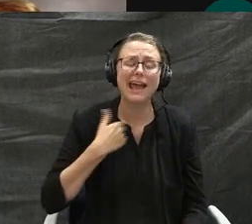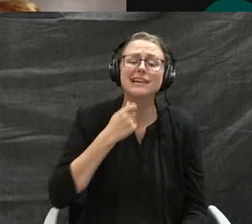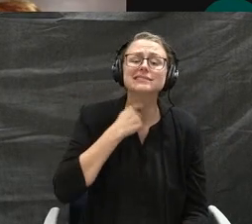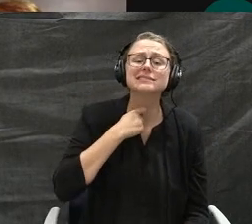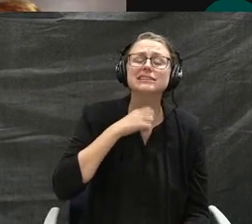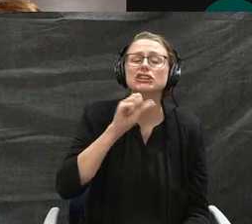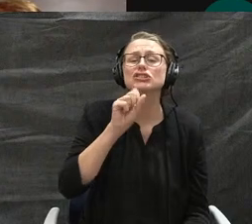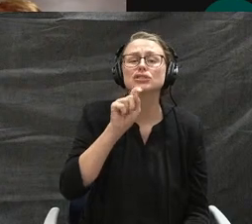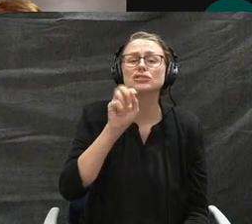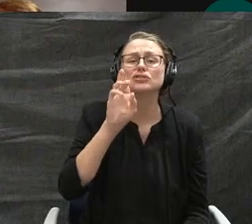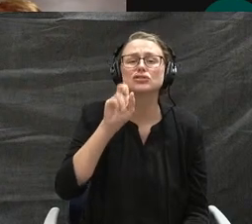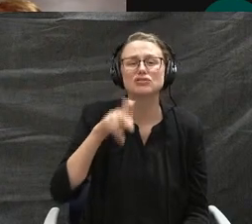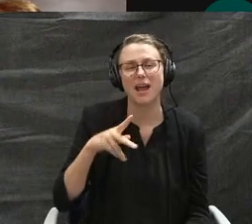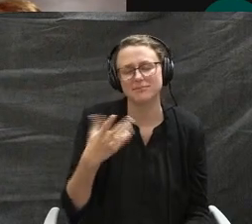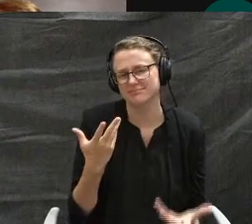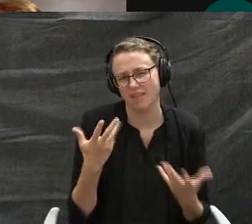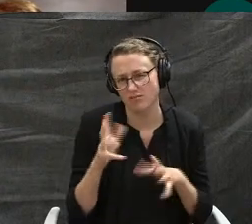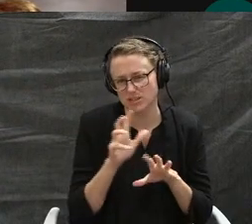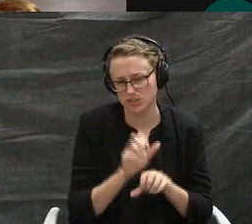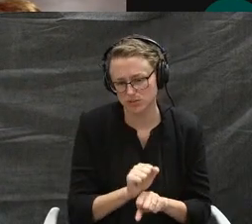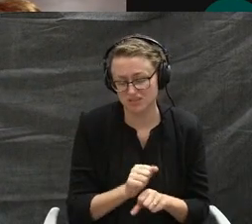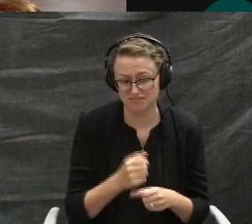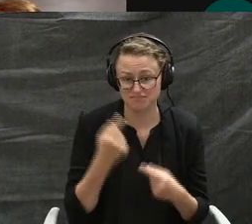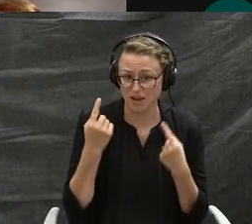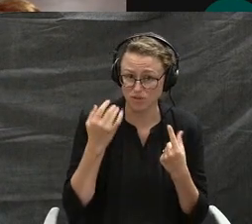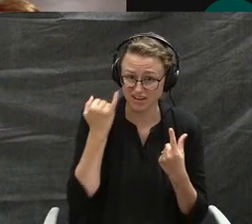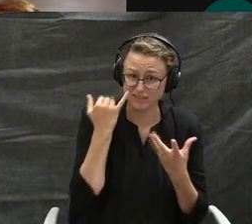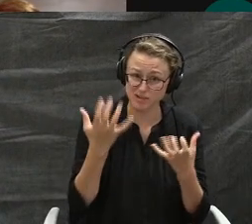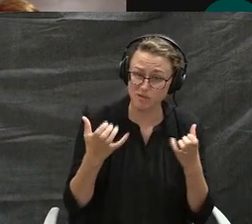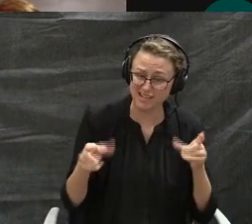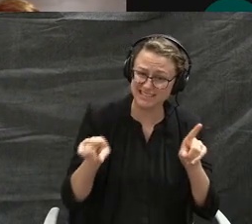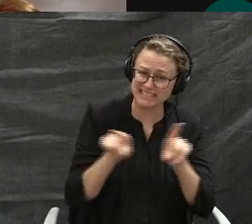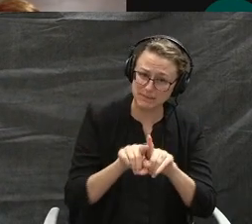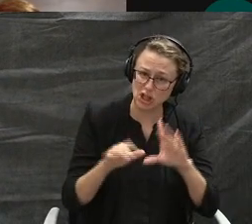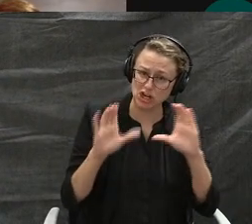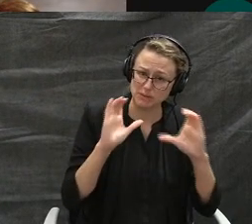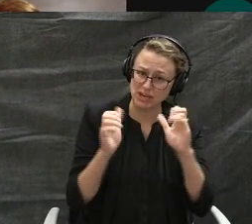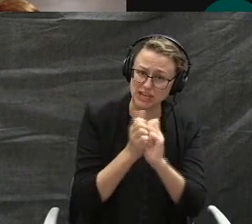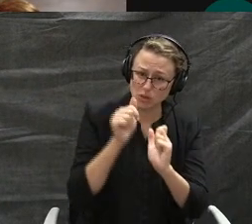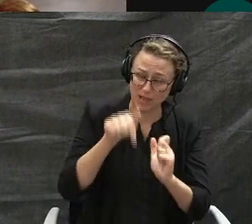seems that. We would want a similar communication with this, but I haven't.